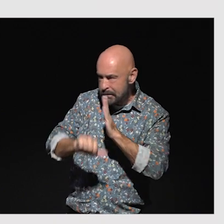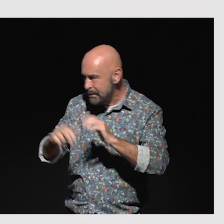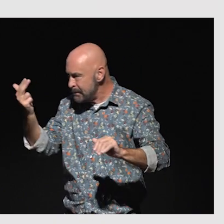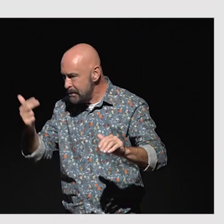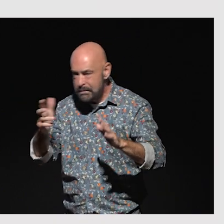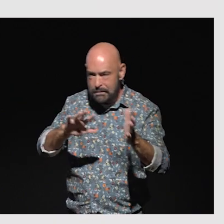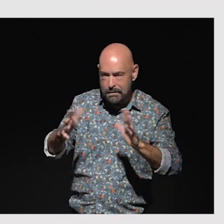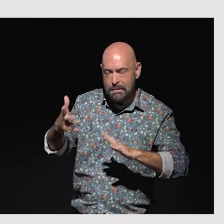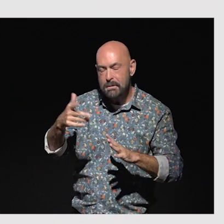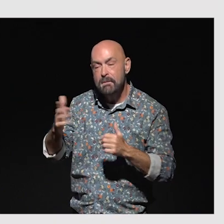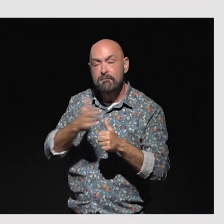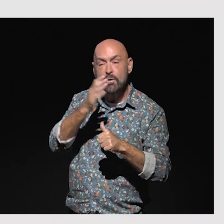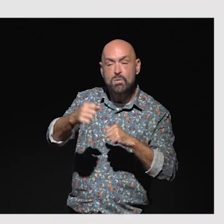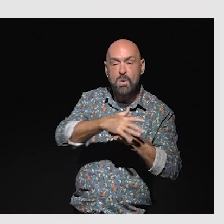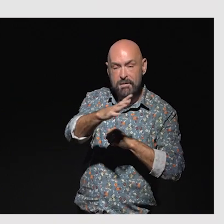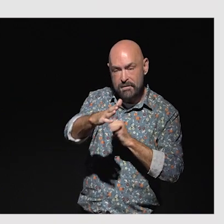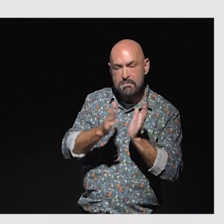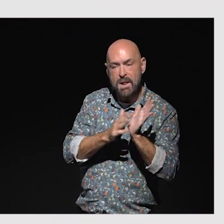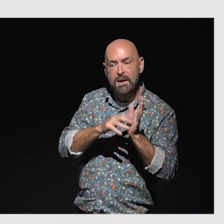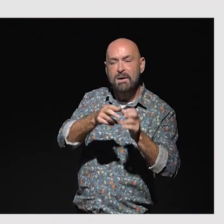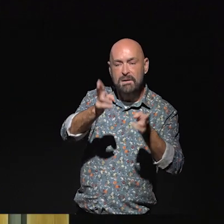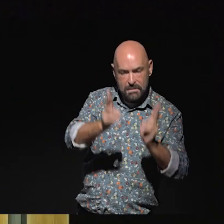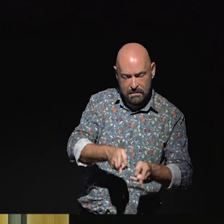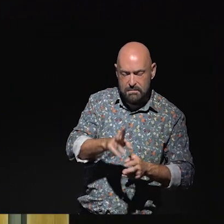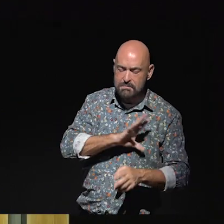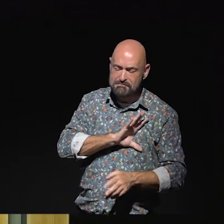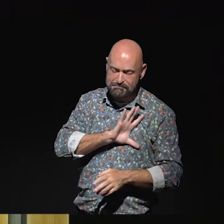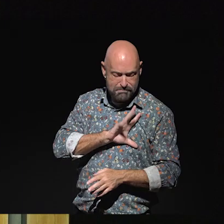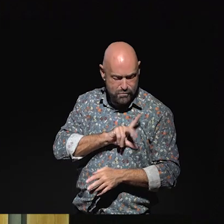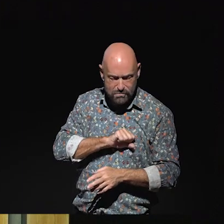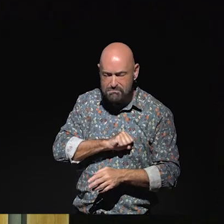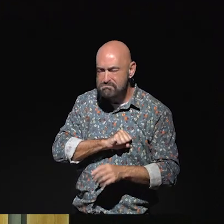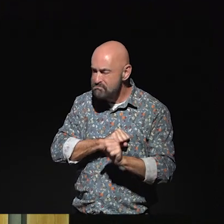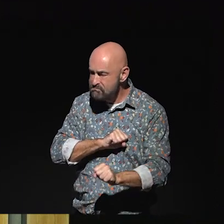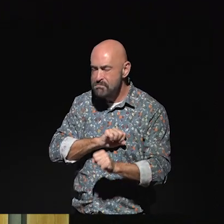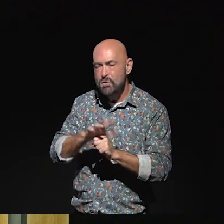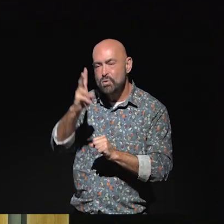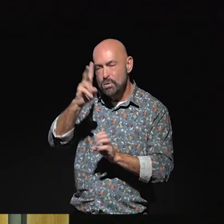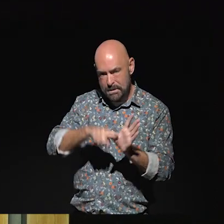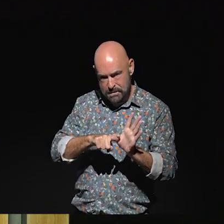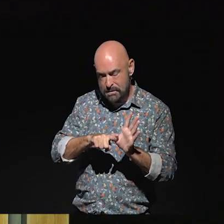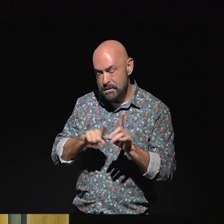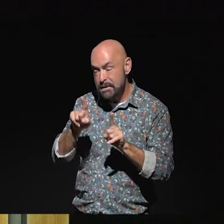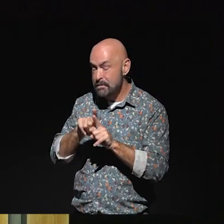His first wife, Madeleine dies, and he's bereft for two years, does nothing.